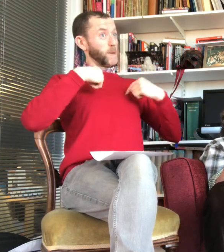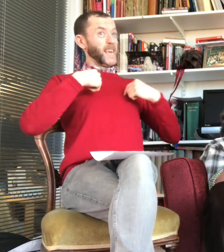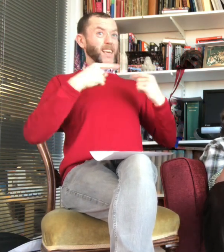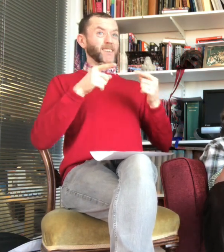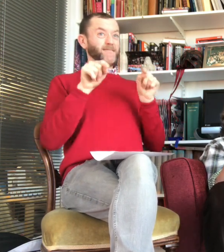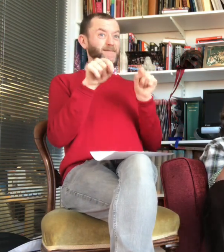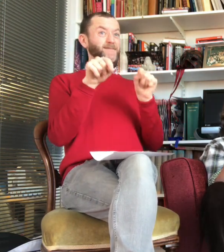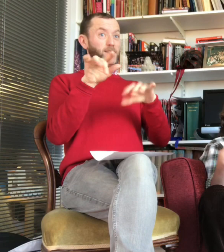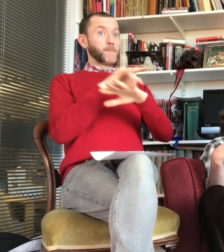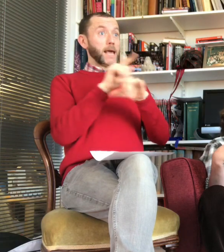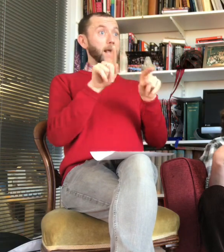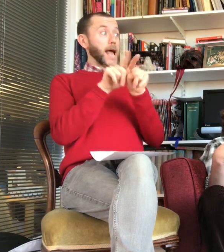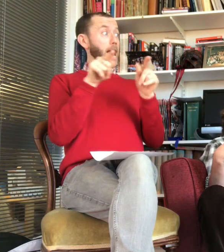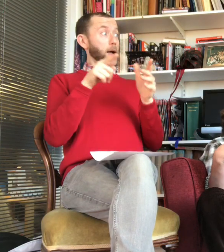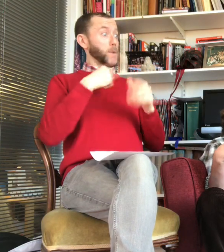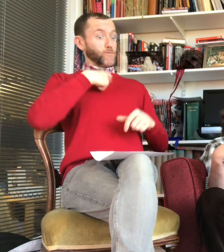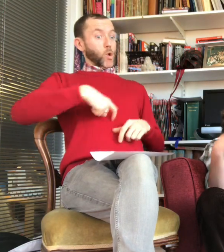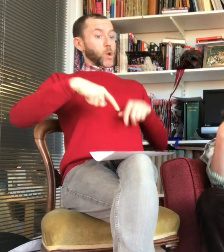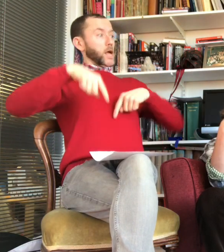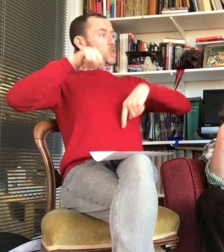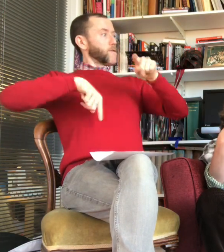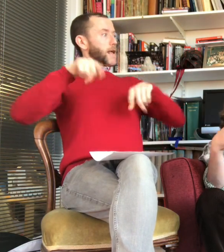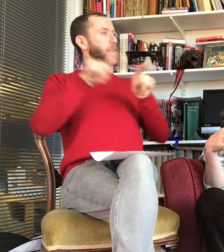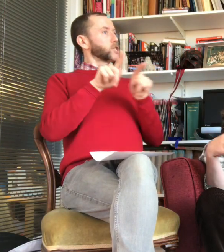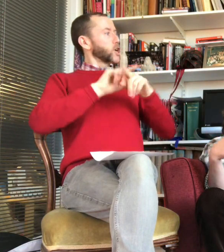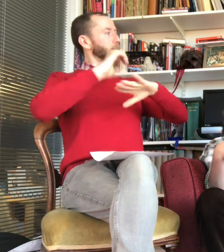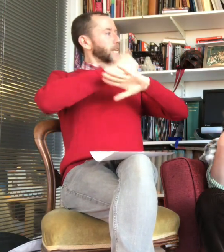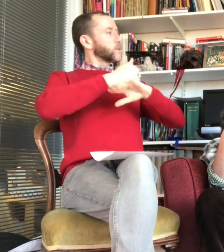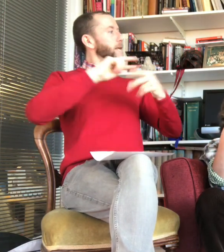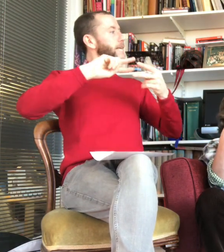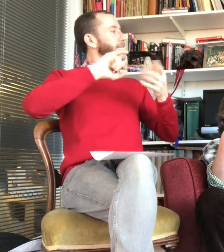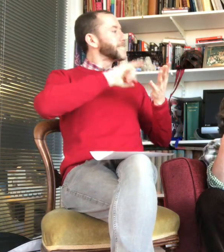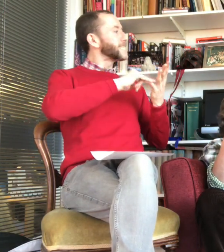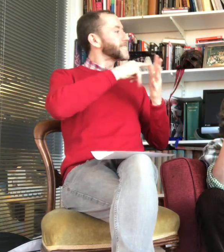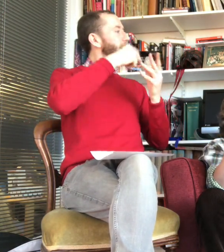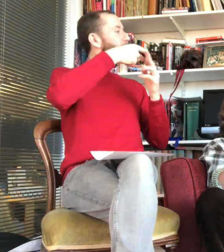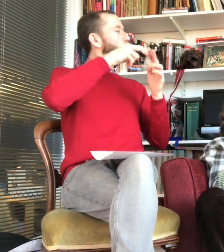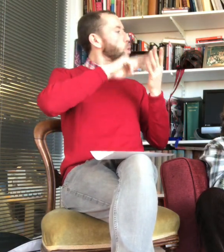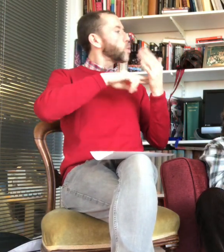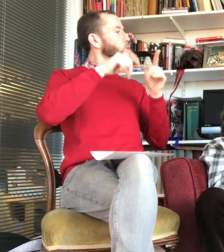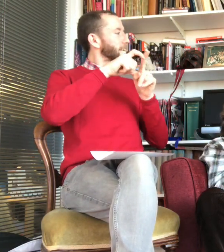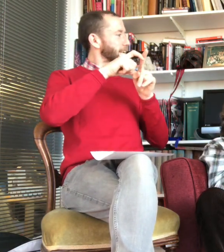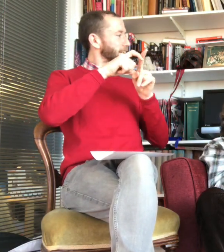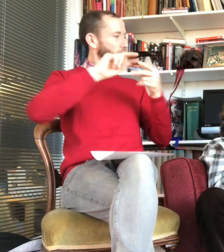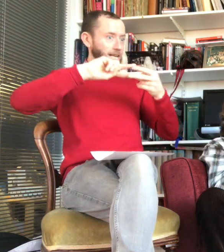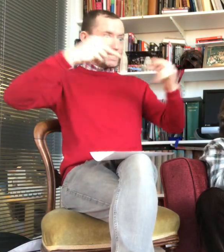as a director you put the scaffolding up and build the building together but